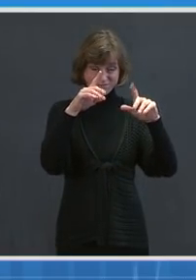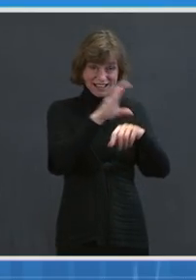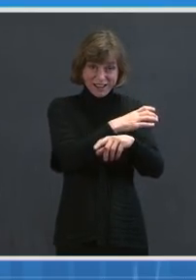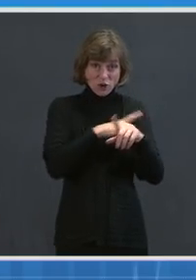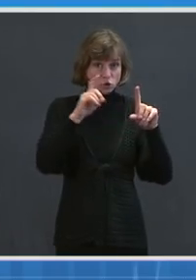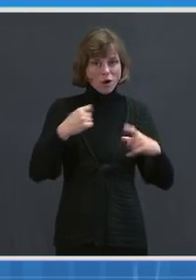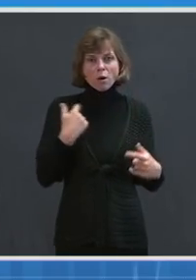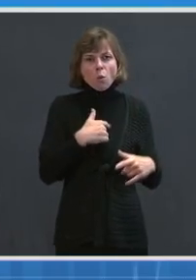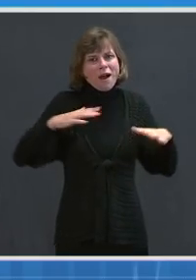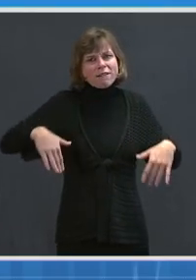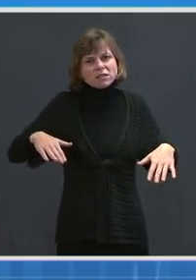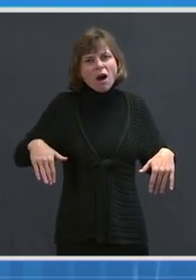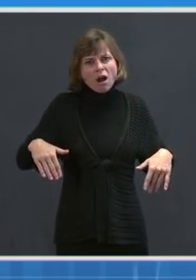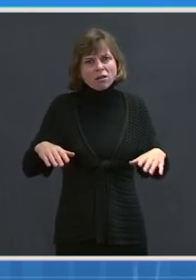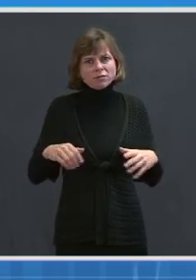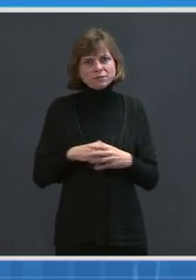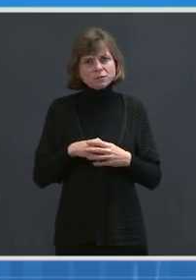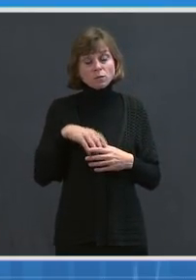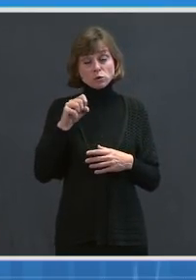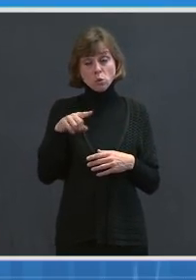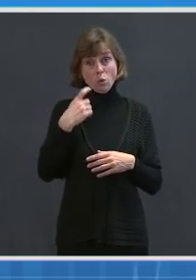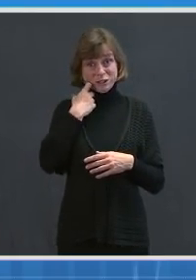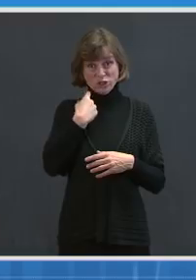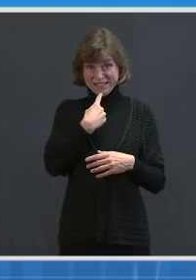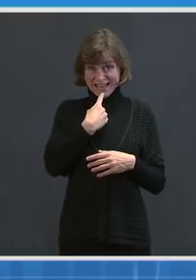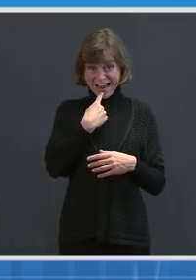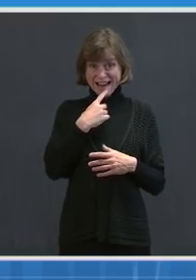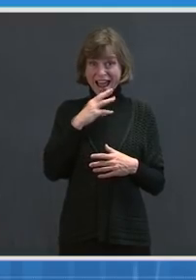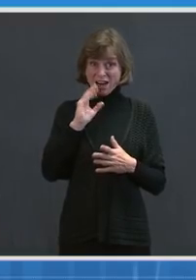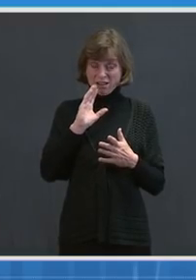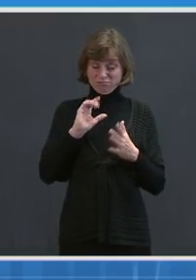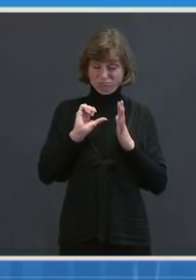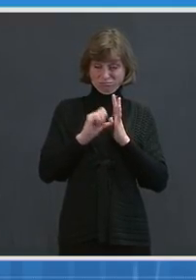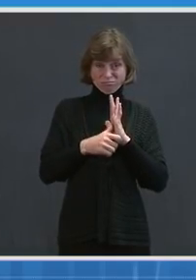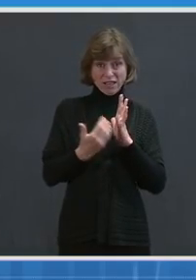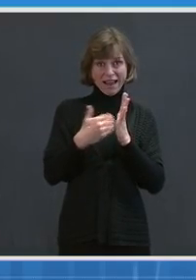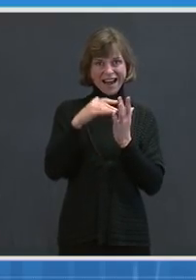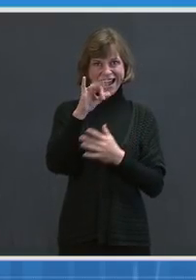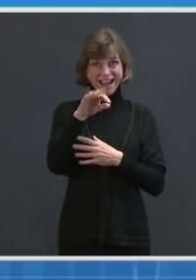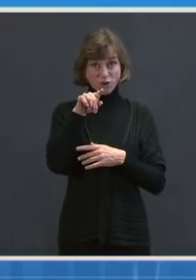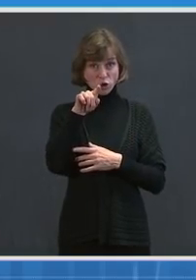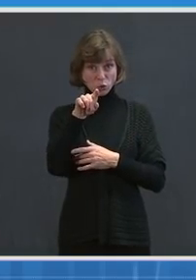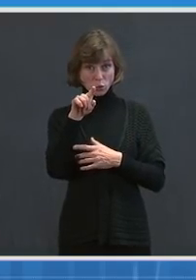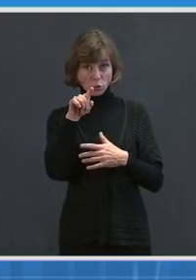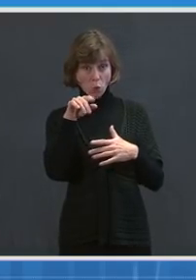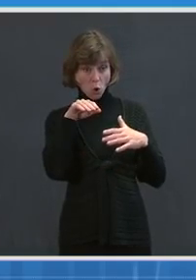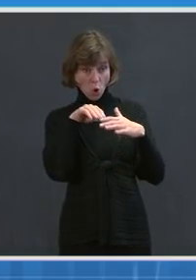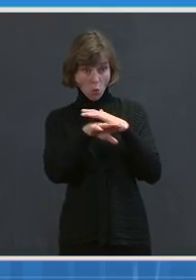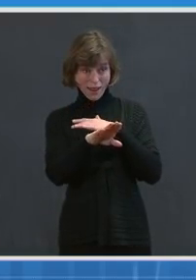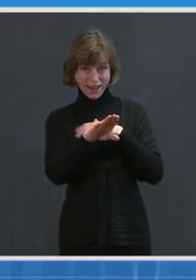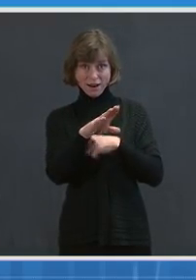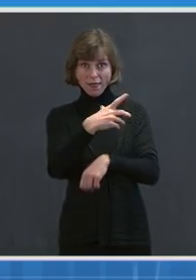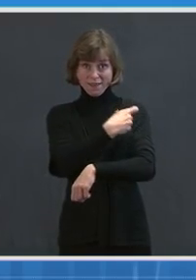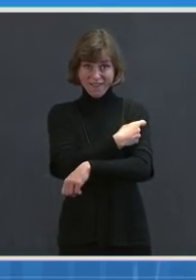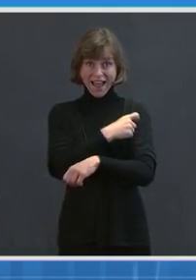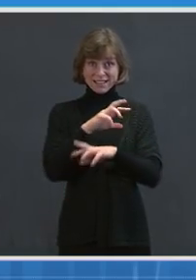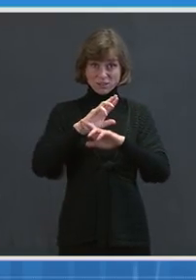And so, as Andy said, and I'll reiterate, it's a question -- if you go in and a vaccine is available to you,